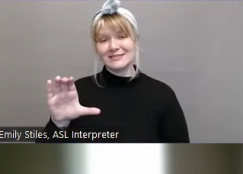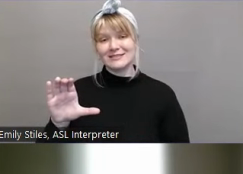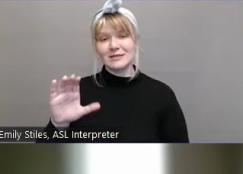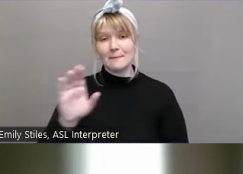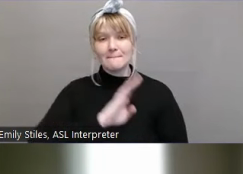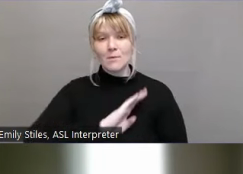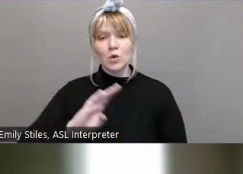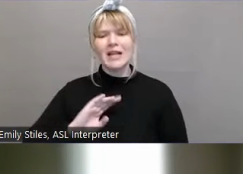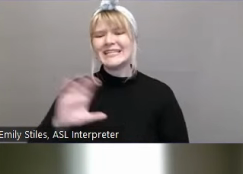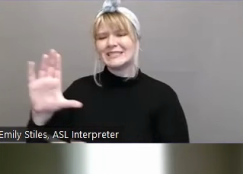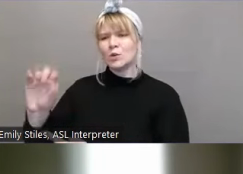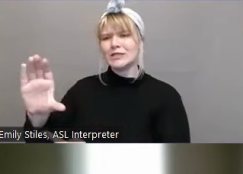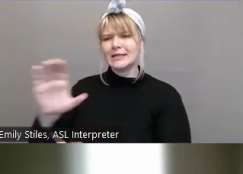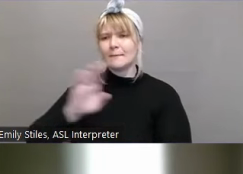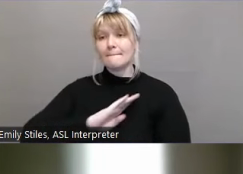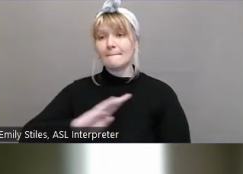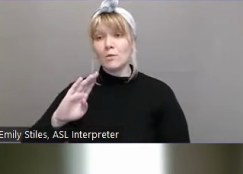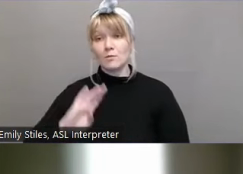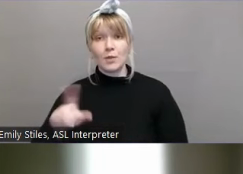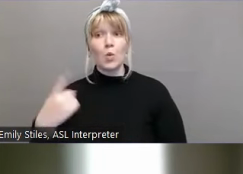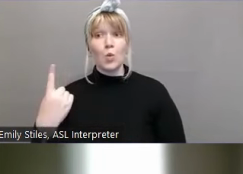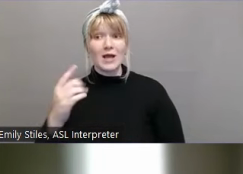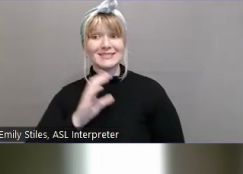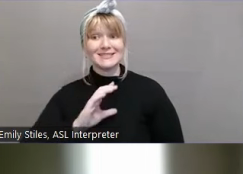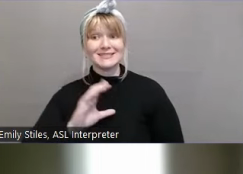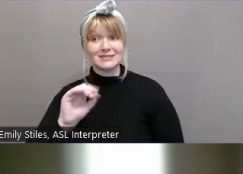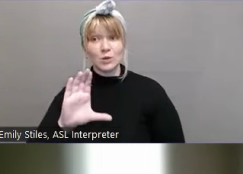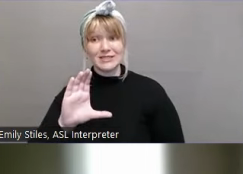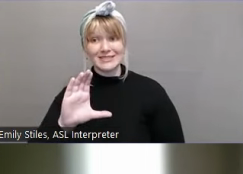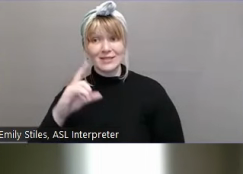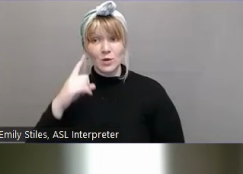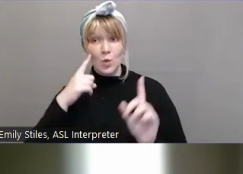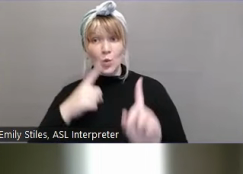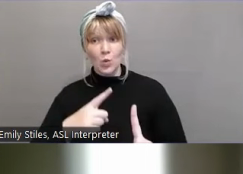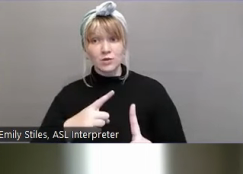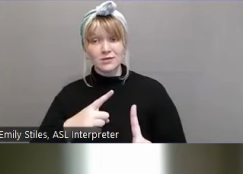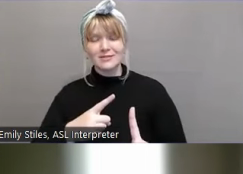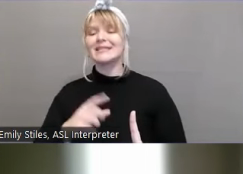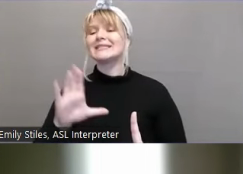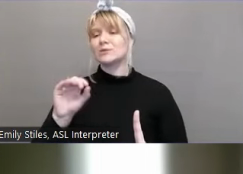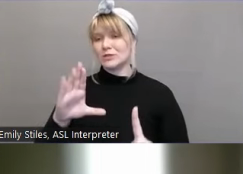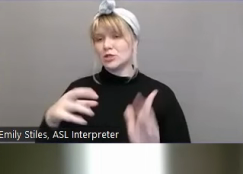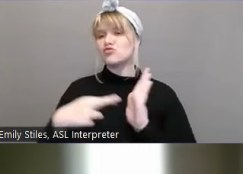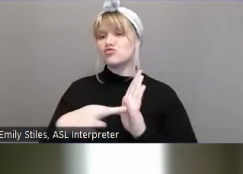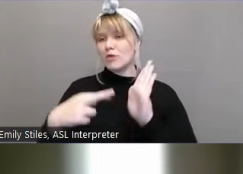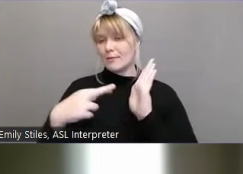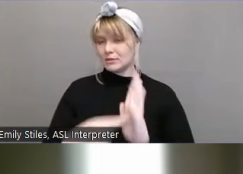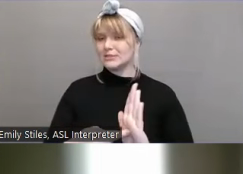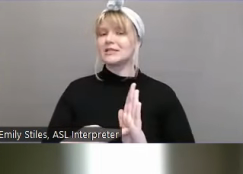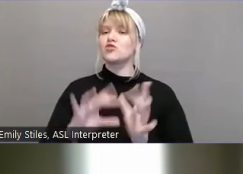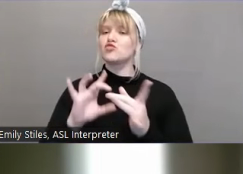and, not to mention, one of HUD’s expectations, is the CoC is representative of relevant organizations